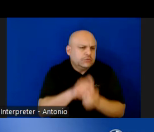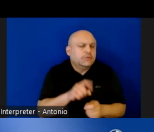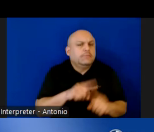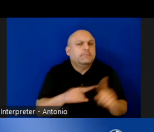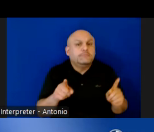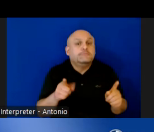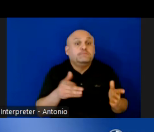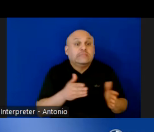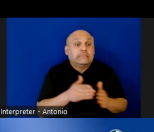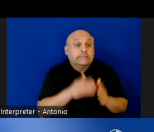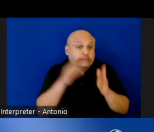Slide, please.